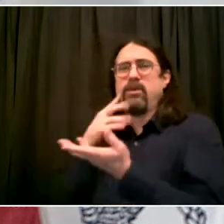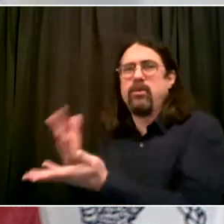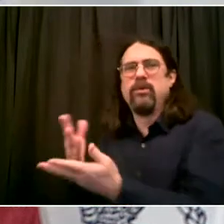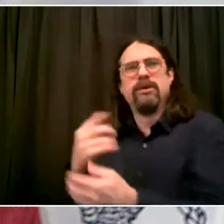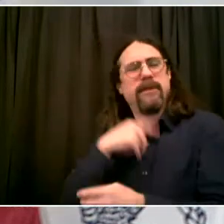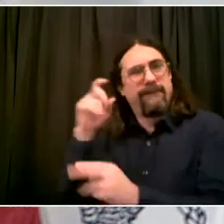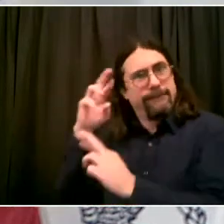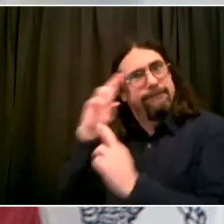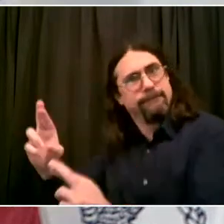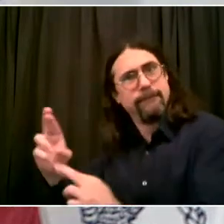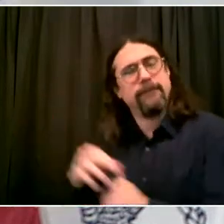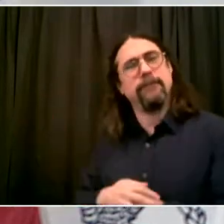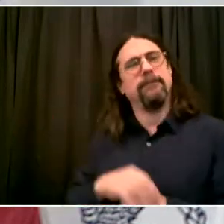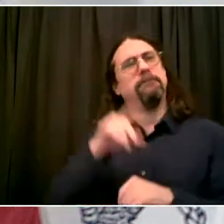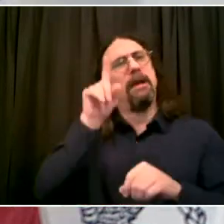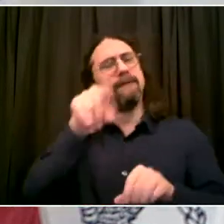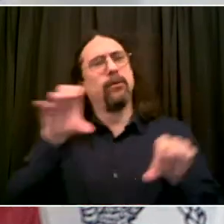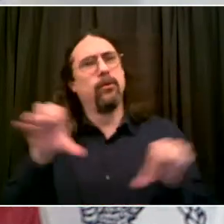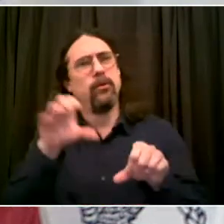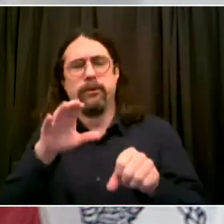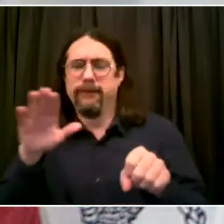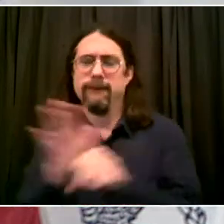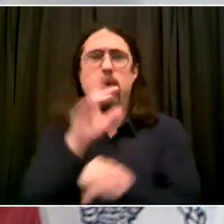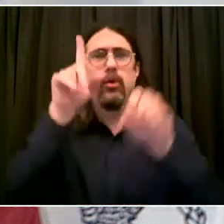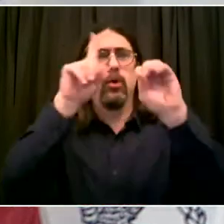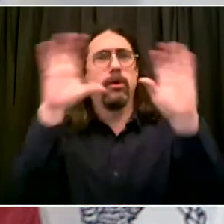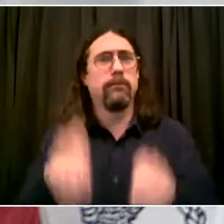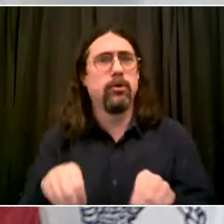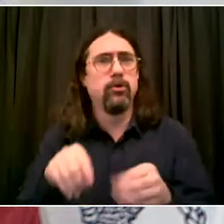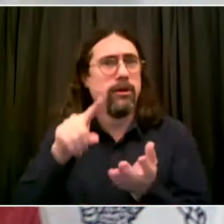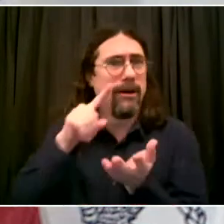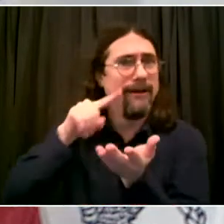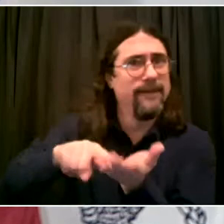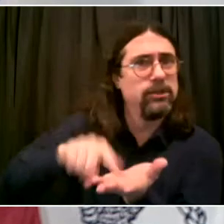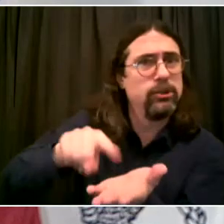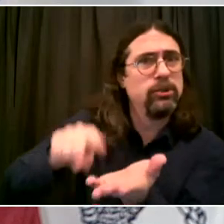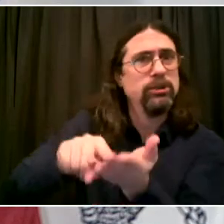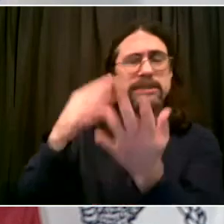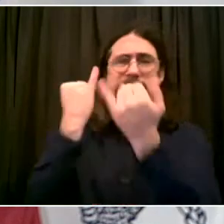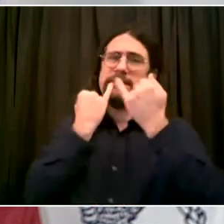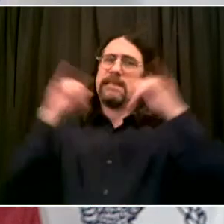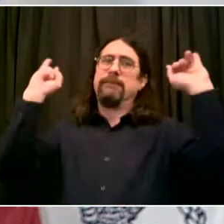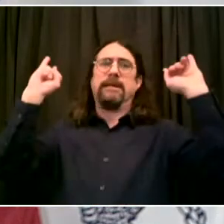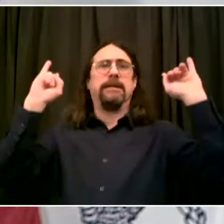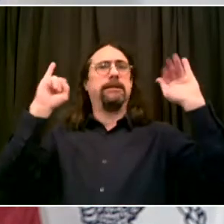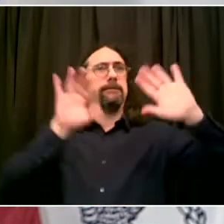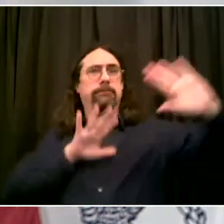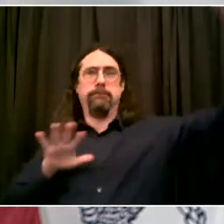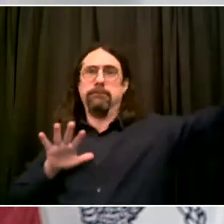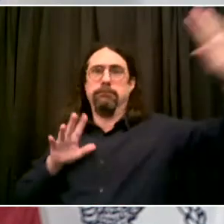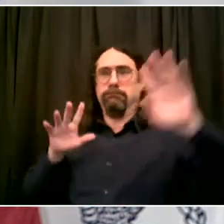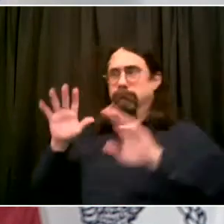WE NEED A FULL AND INDEPENDENT INVESTIGATION. I WANT TO EMPHASIZE THE E WORD INDEPENDENT INVESTIGATION BY